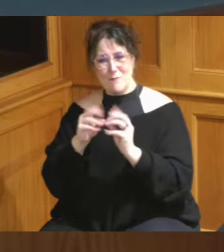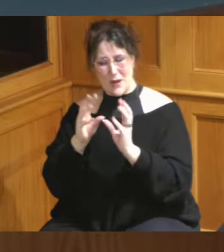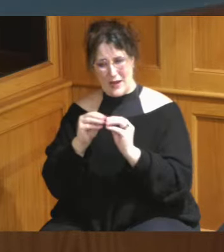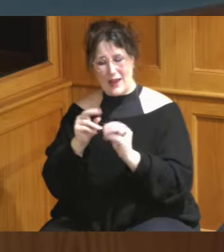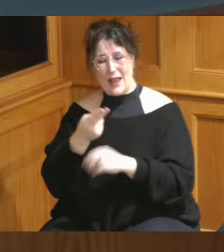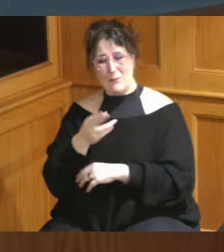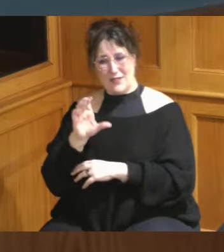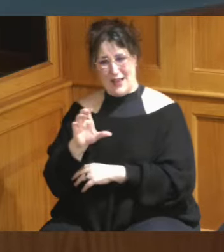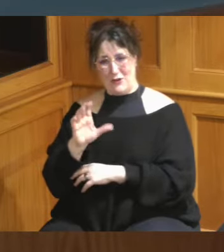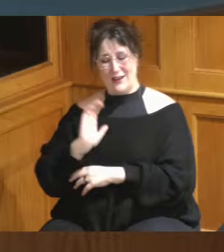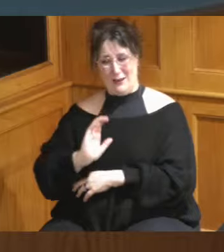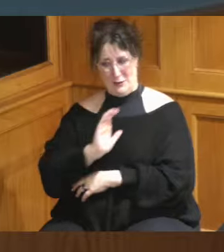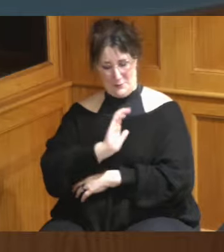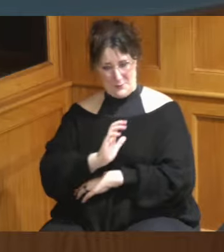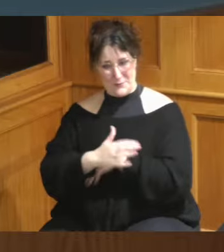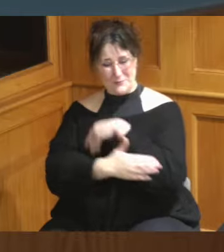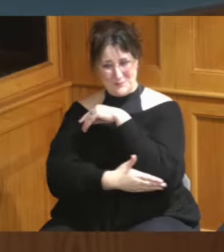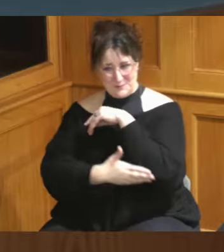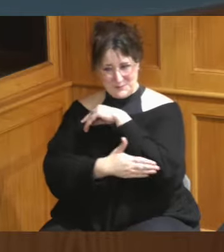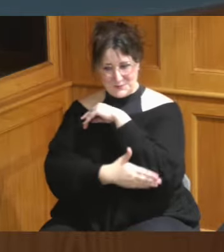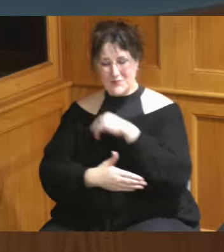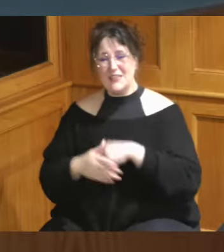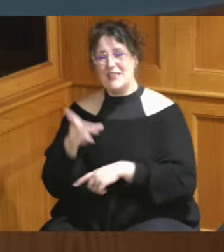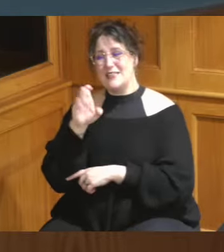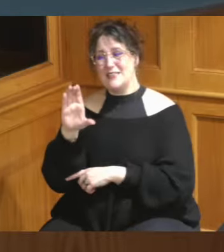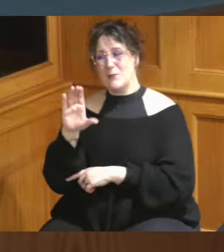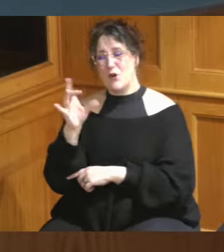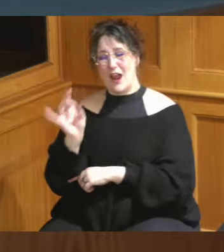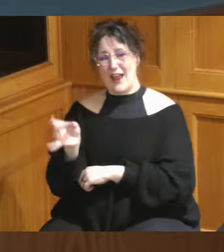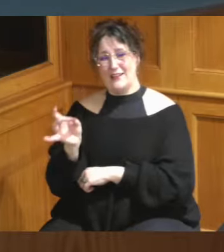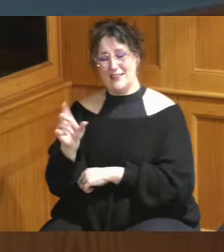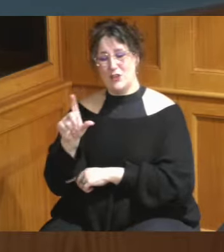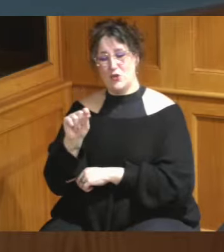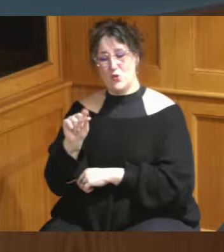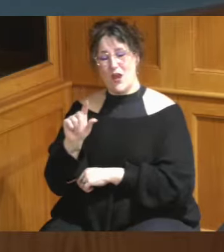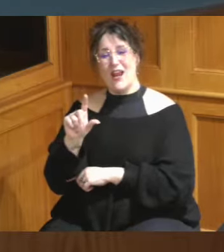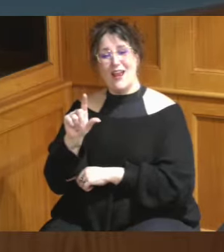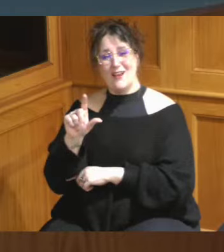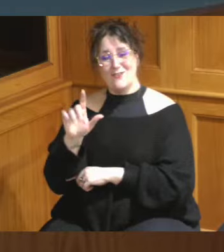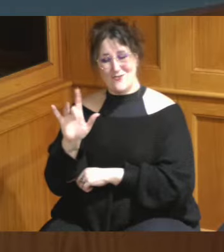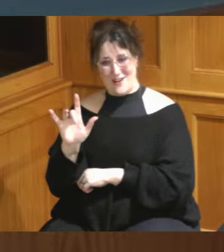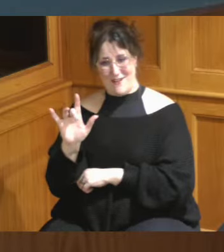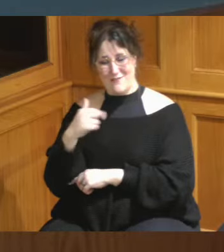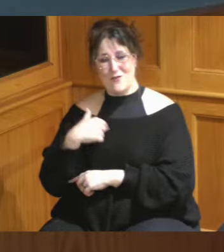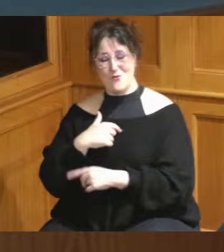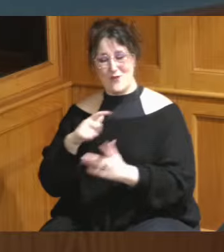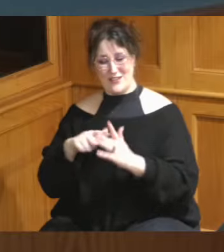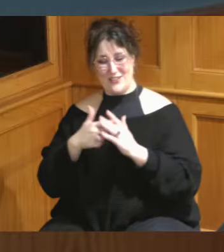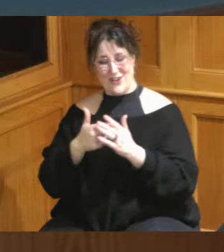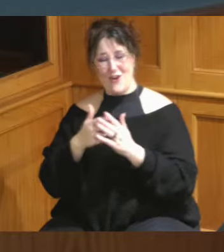Board of County Commissioners. It is December 18th, 2025. We start our meetings with silent